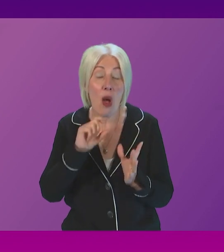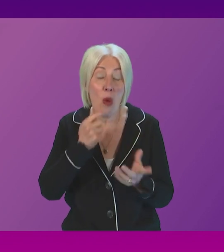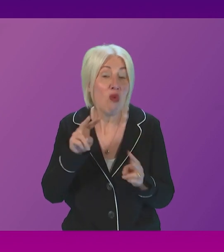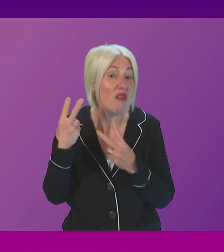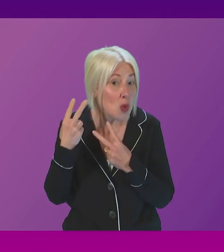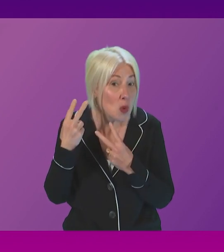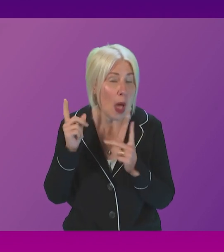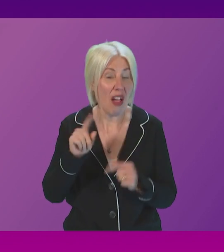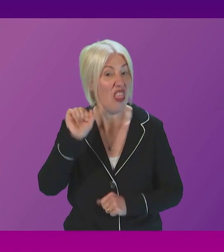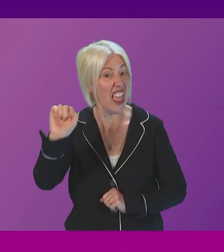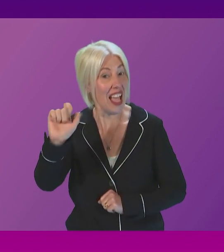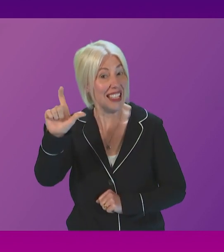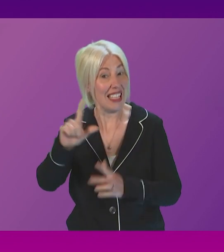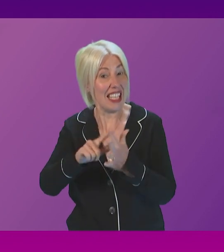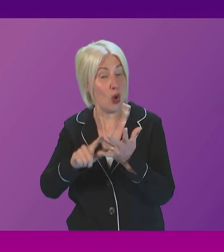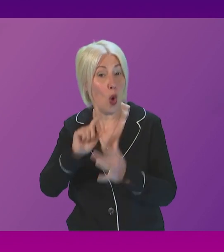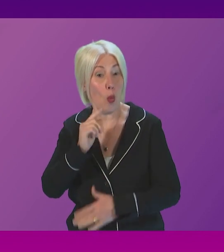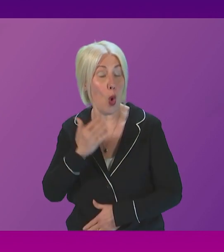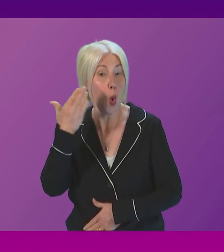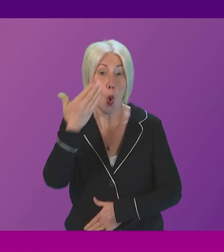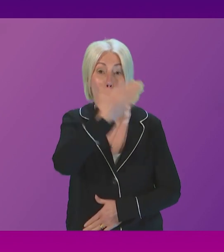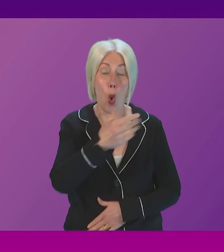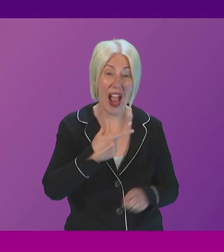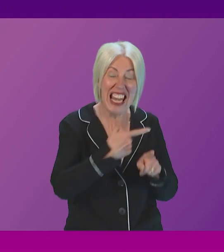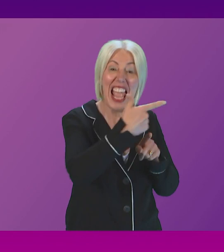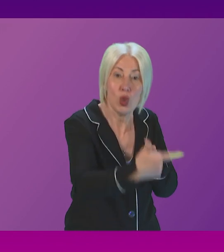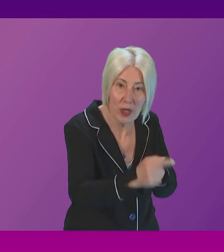its chief executive is going to the island next week to explain it to